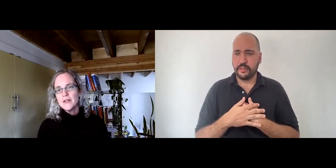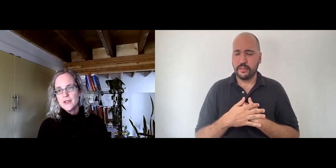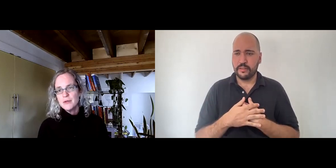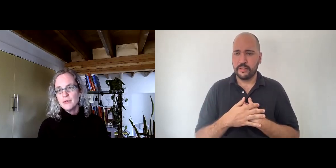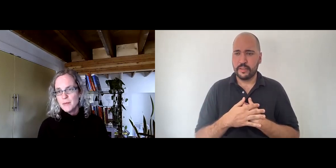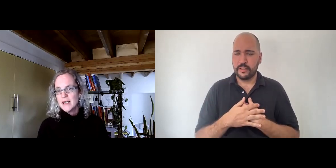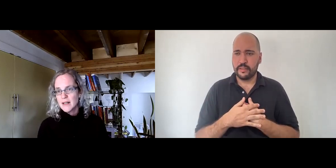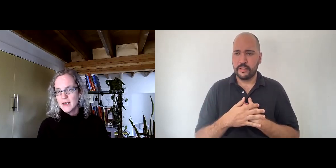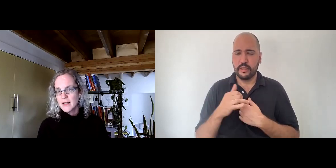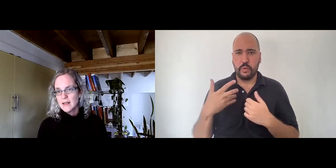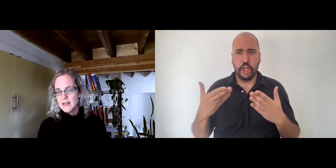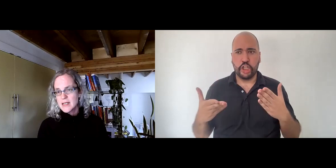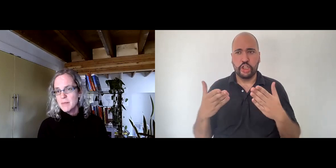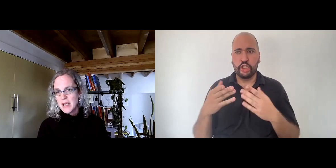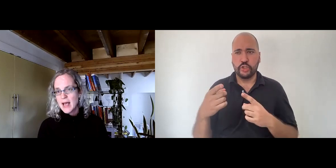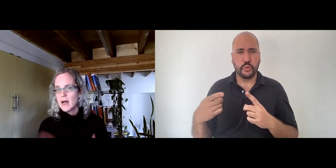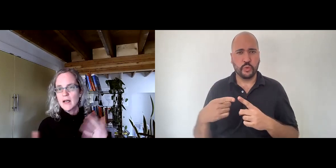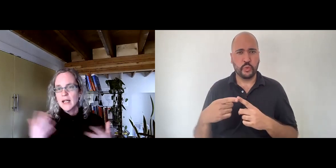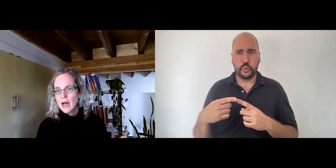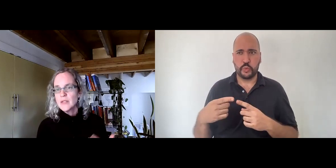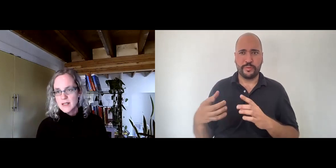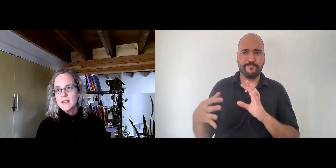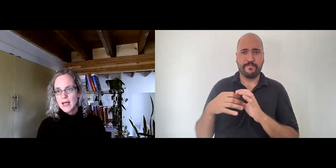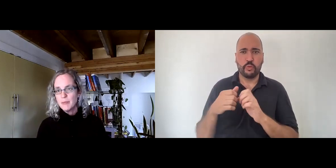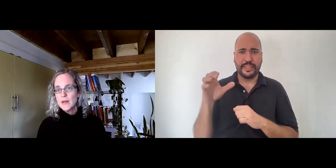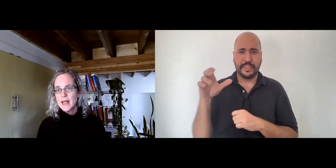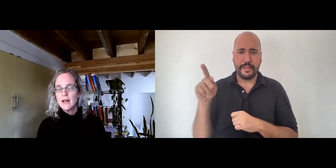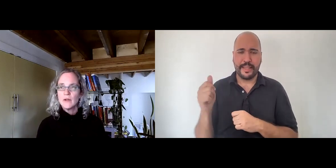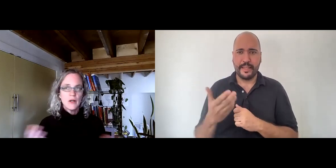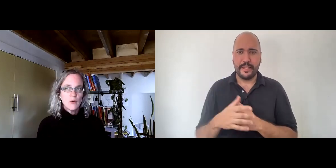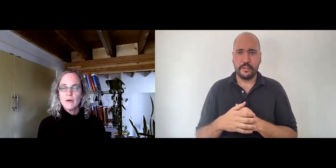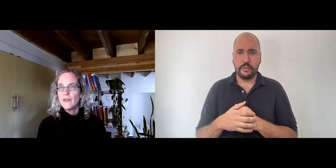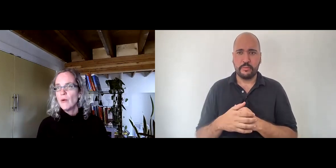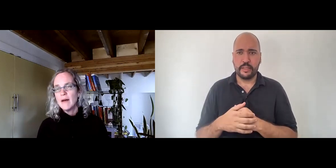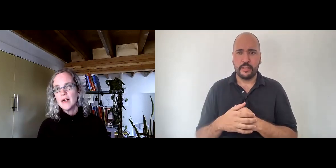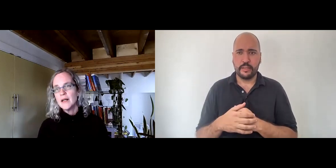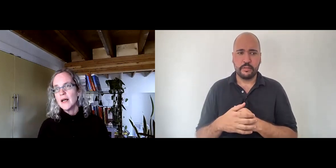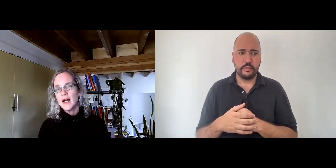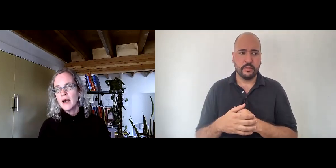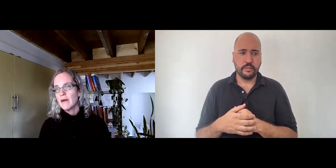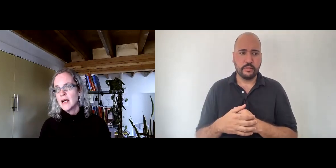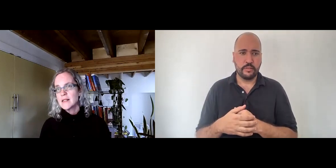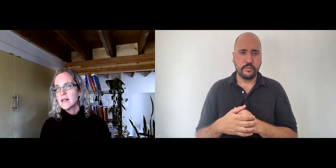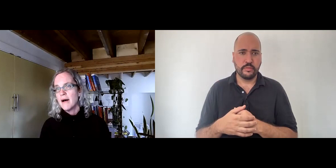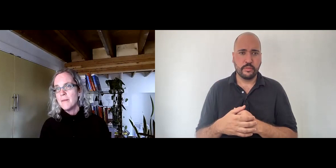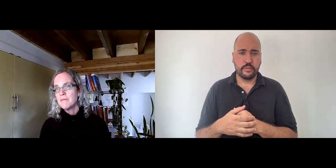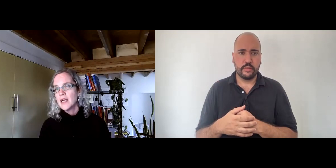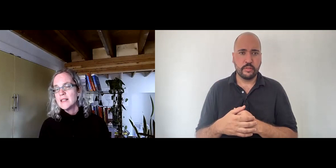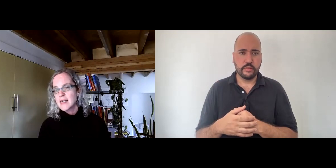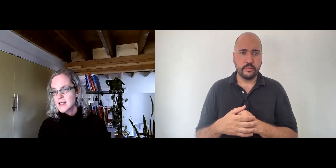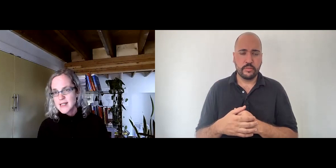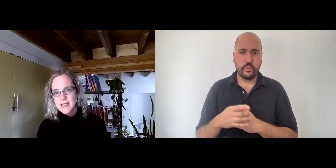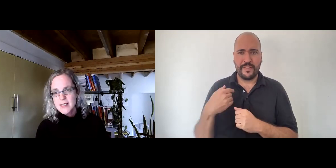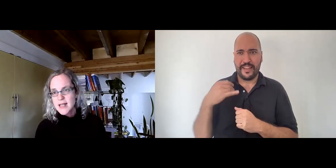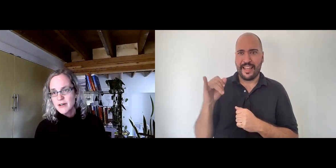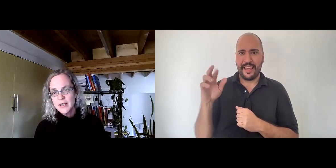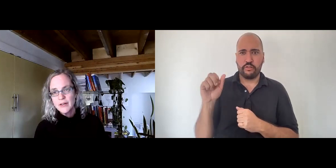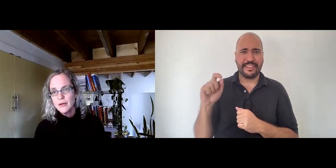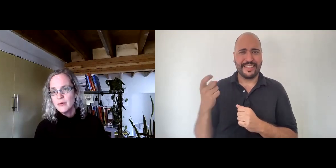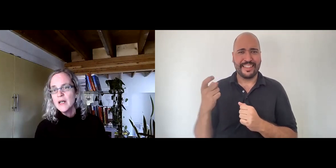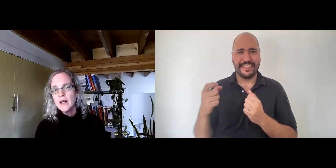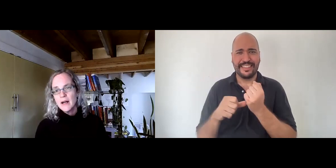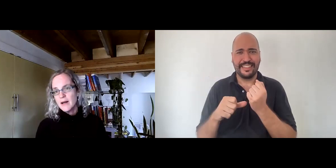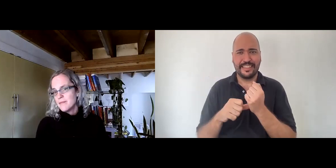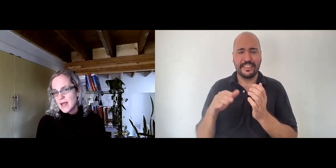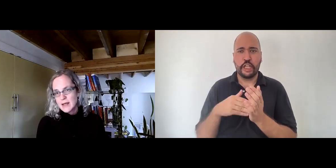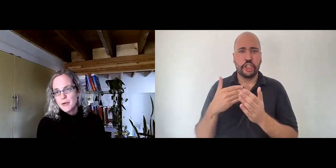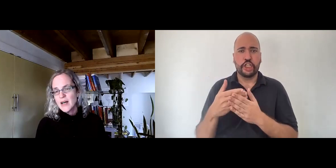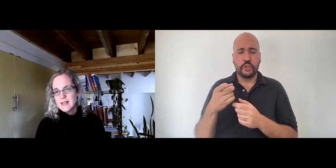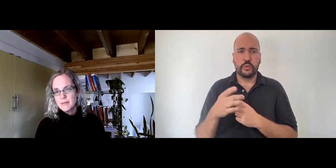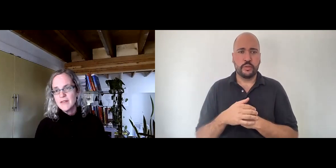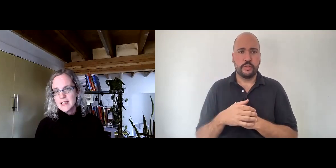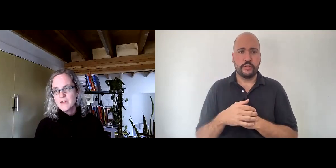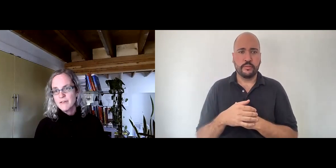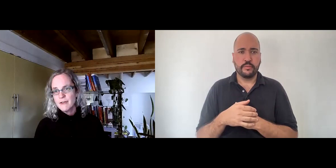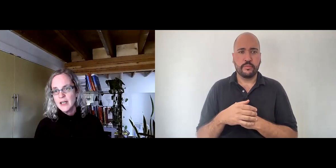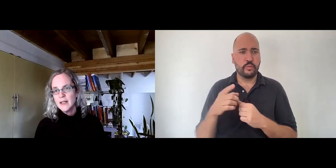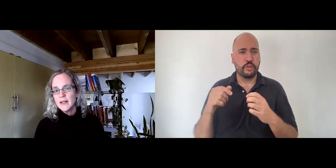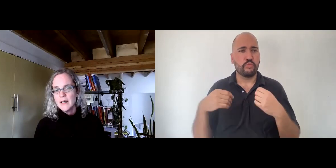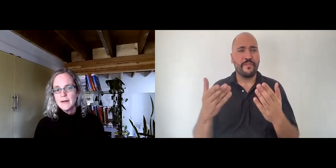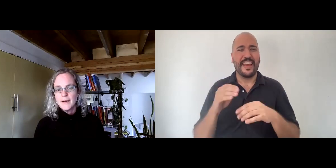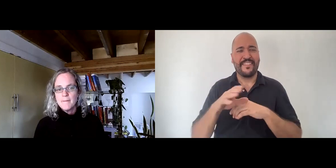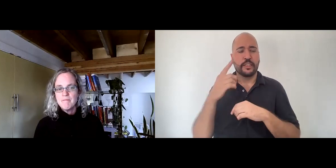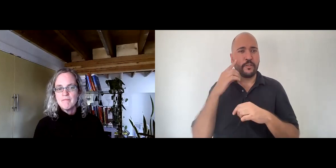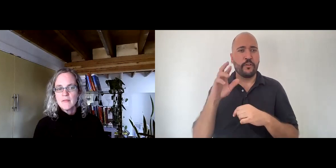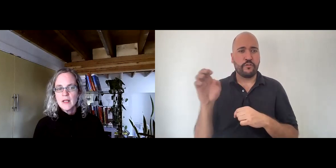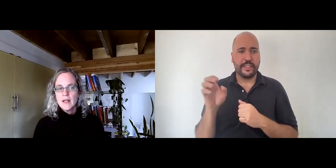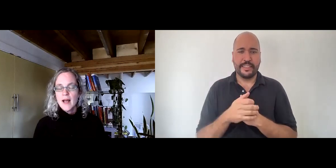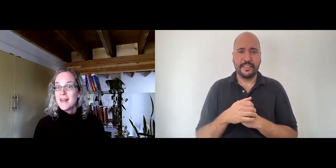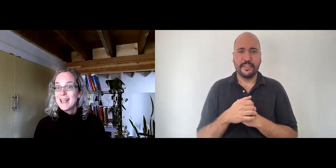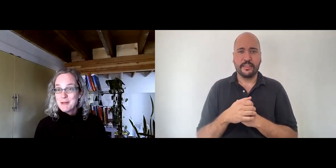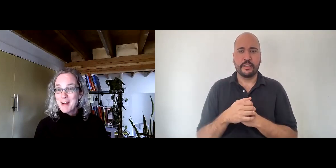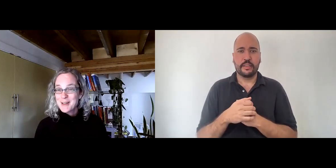An accountant to help you with that, or if you have an IRS tax assistance center near you, they can provide some advice for free, and then keep good records.